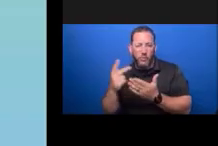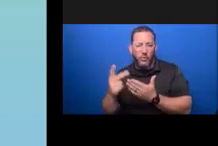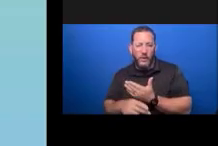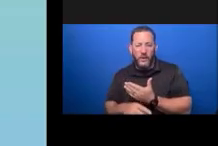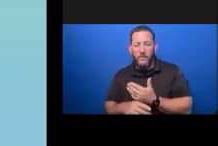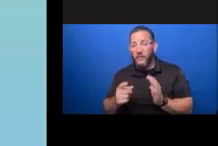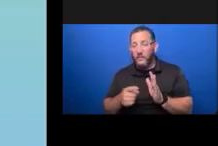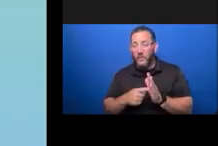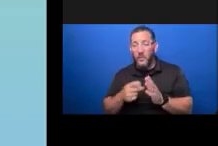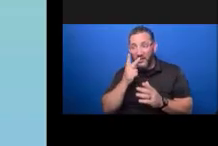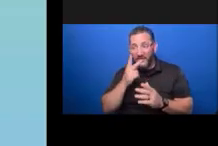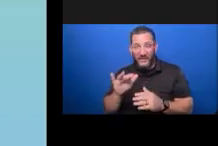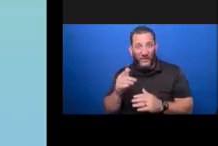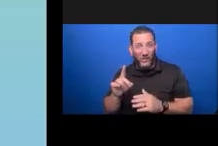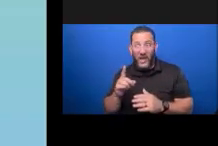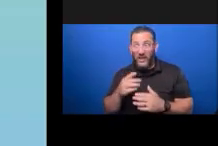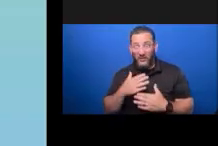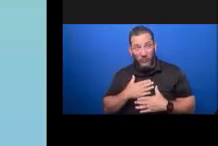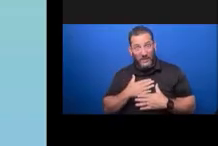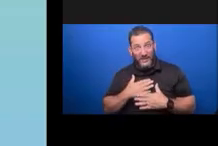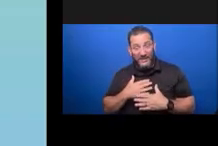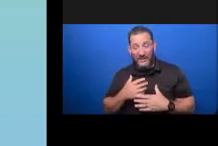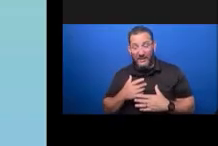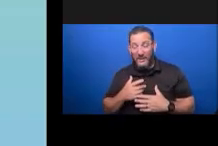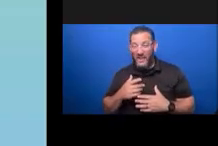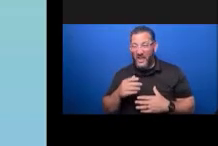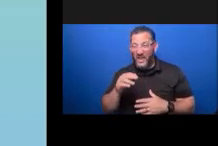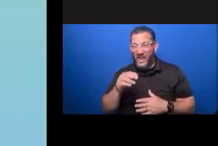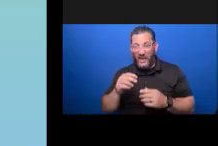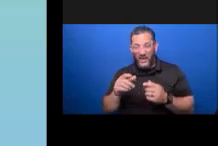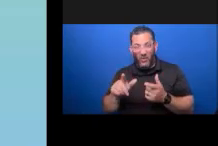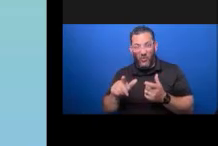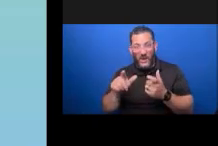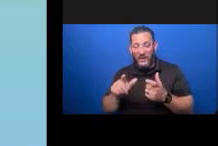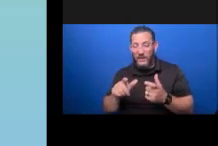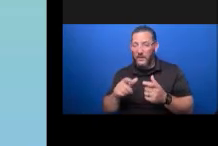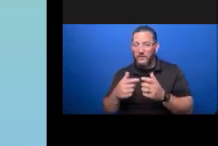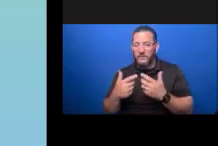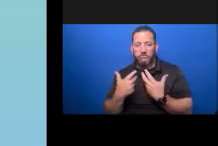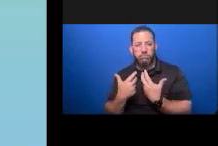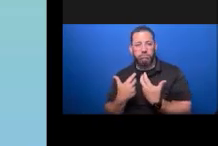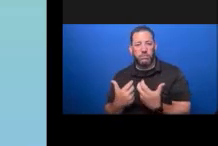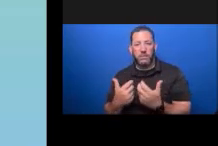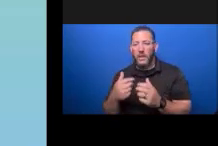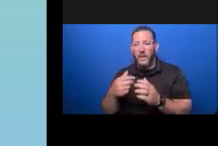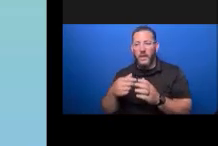breathing rate is costing them, and you may think they're lazy,